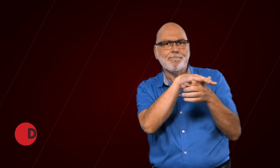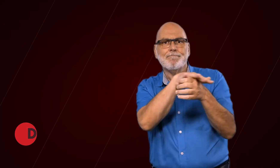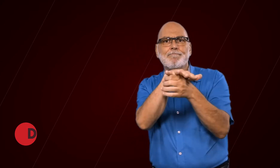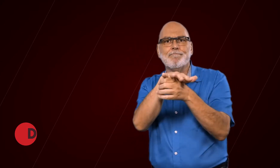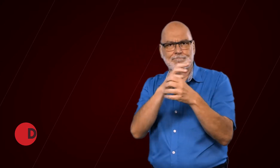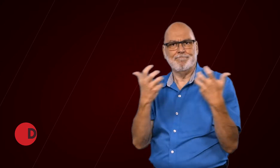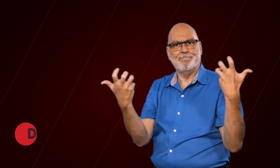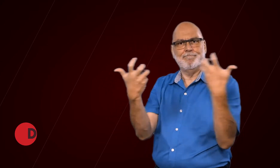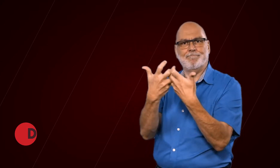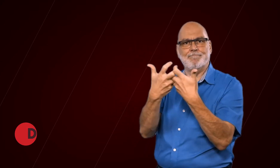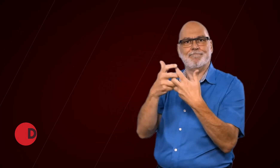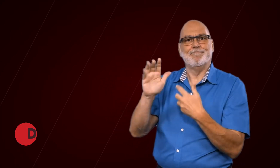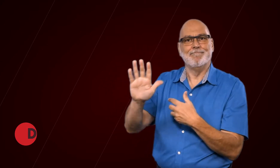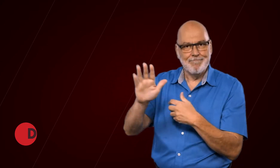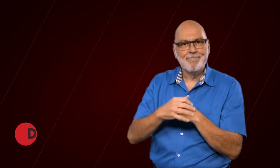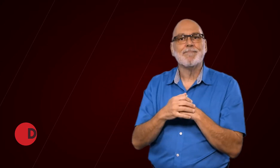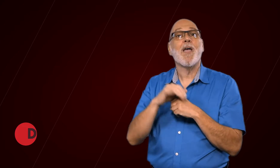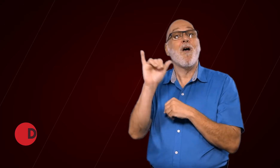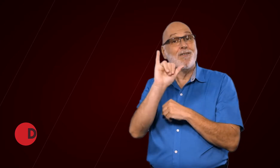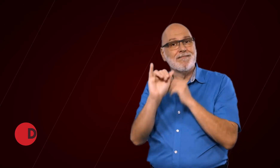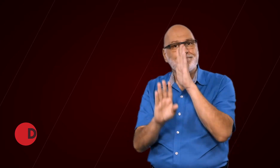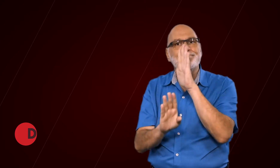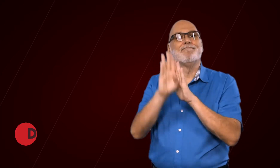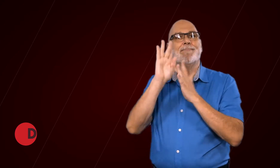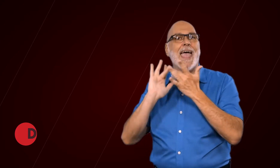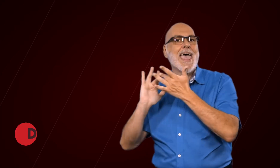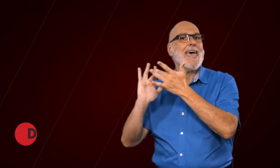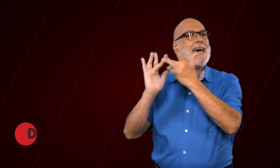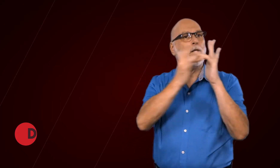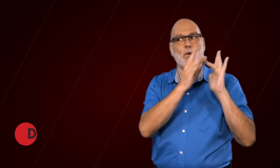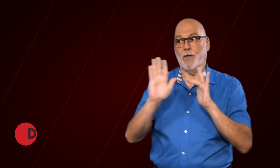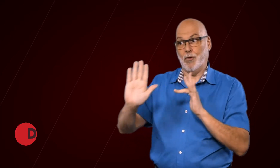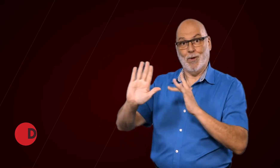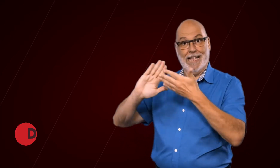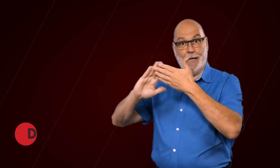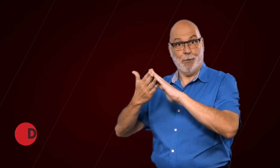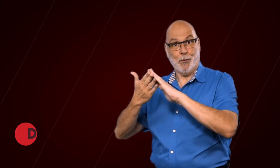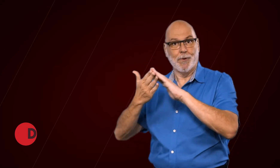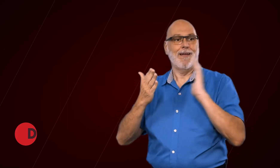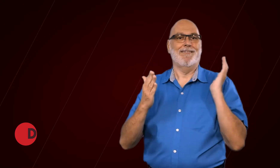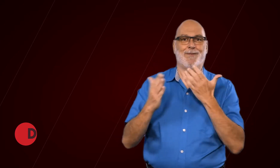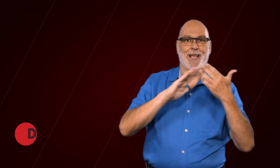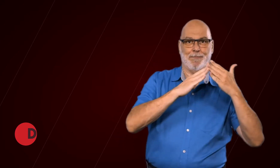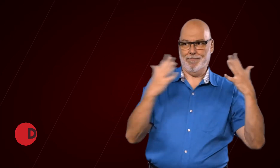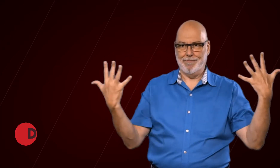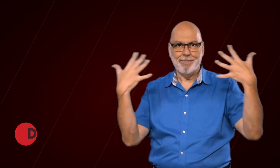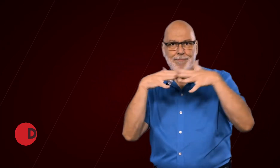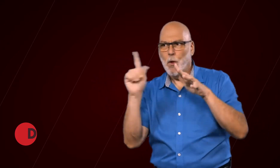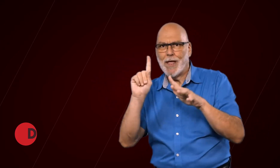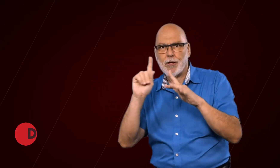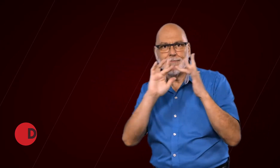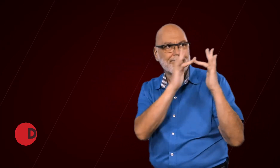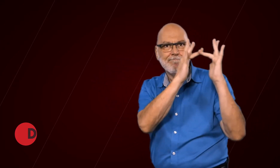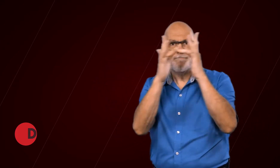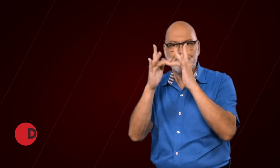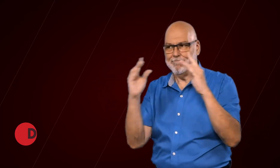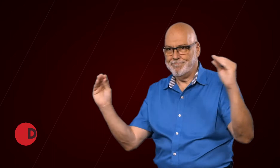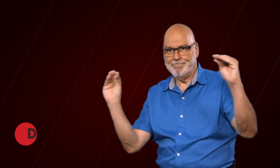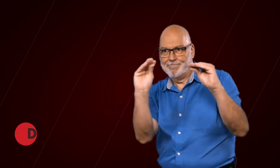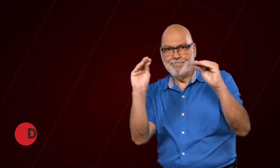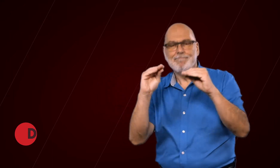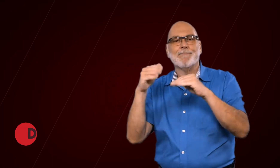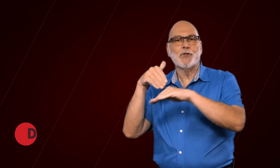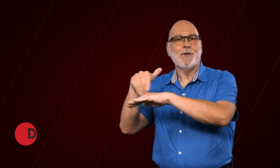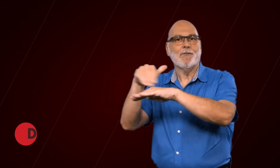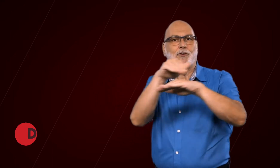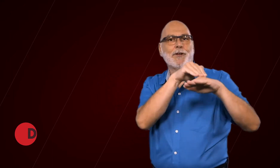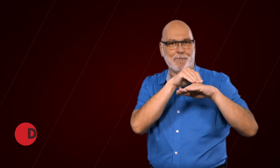orientation to Canada life and developing networks within their community.